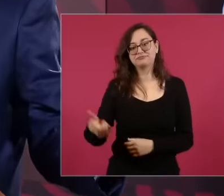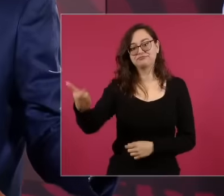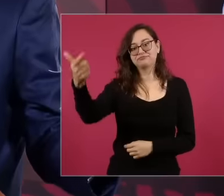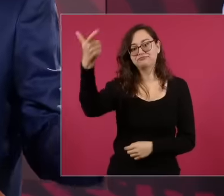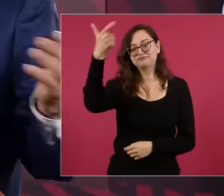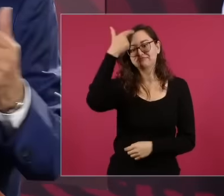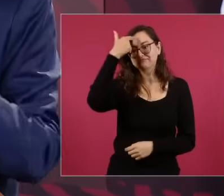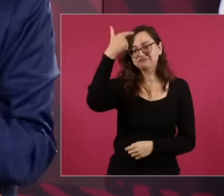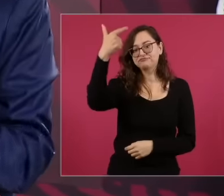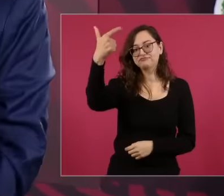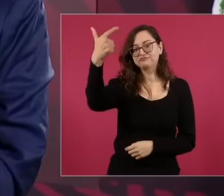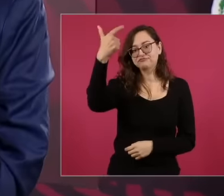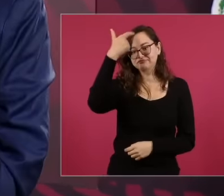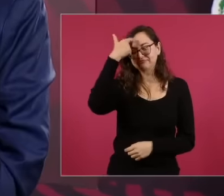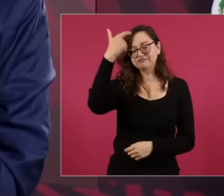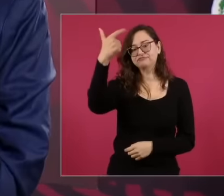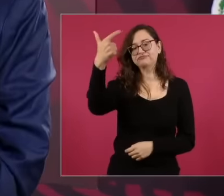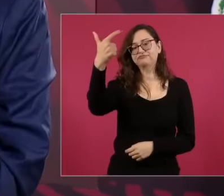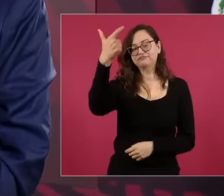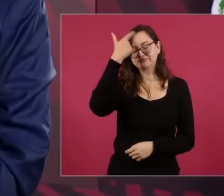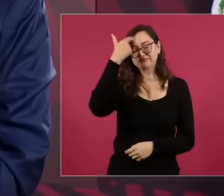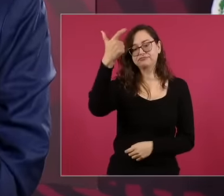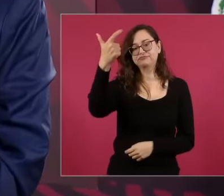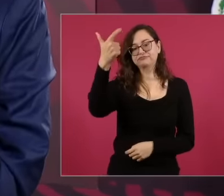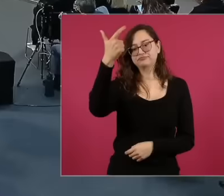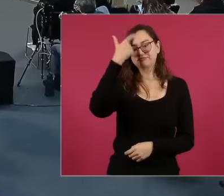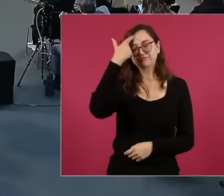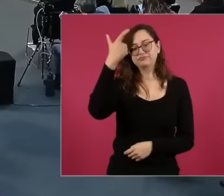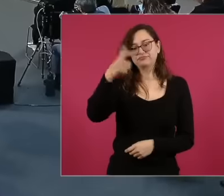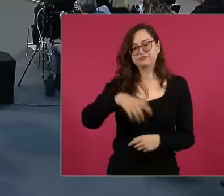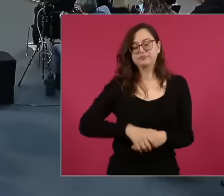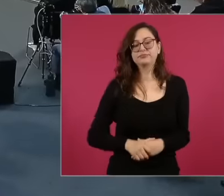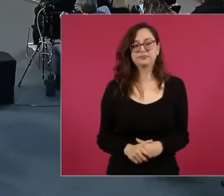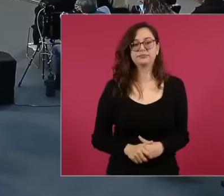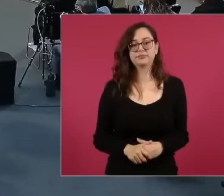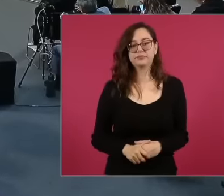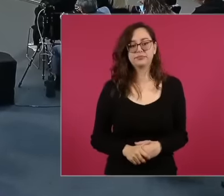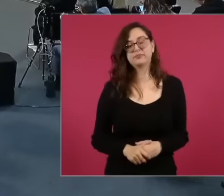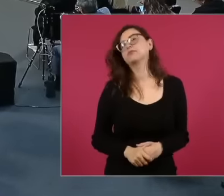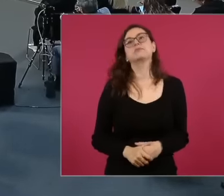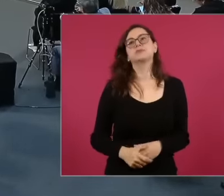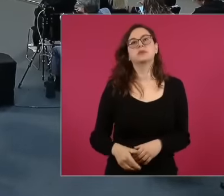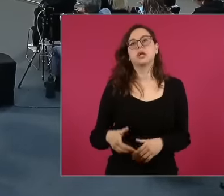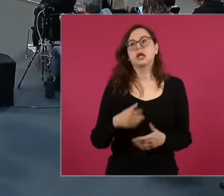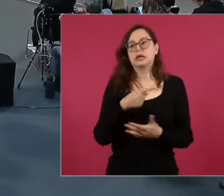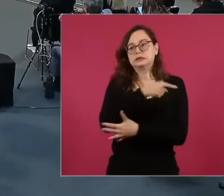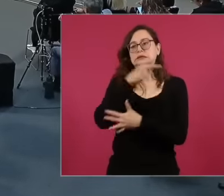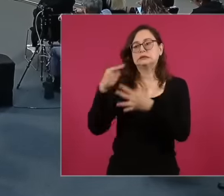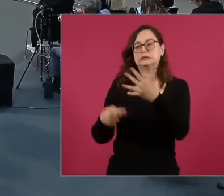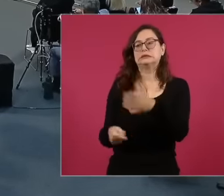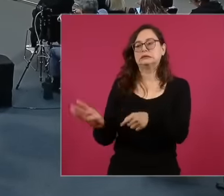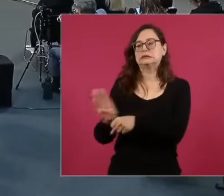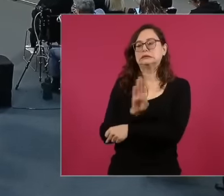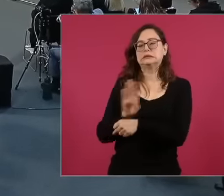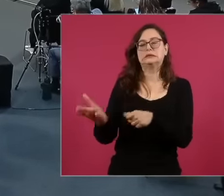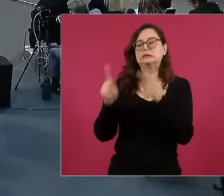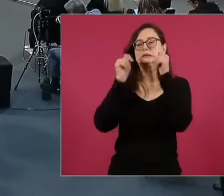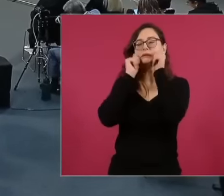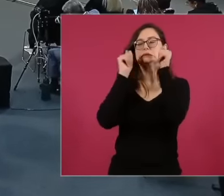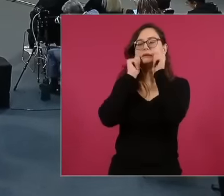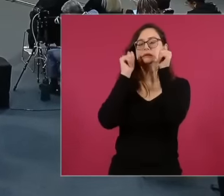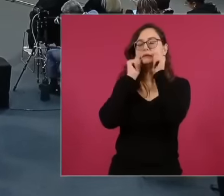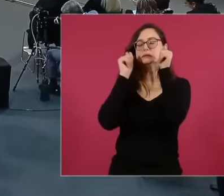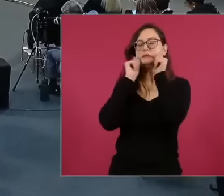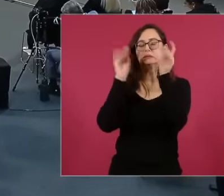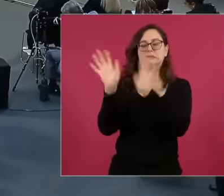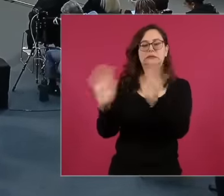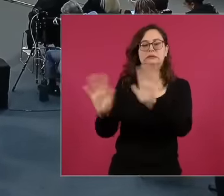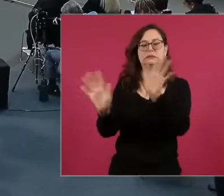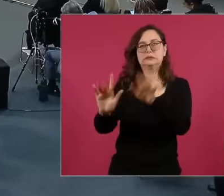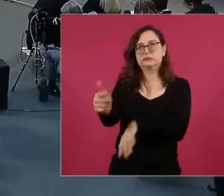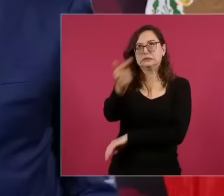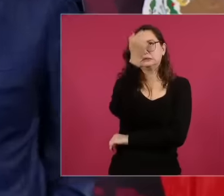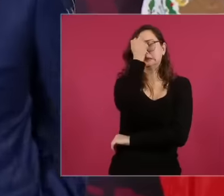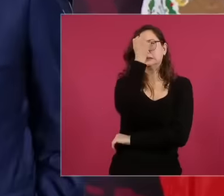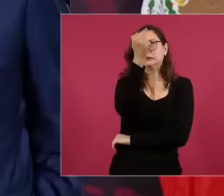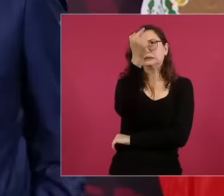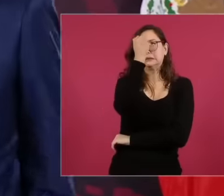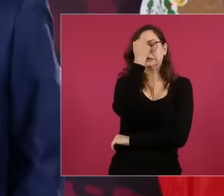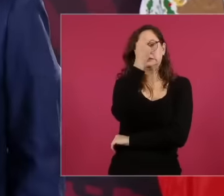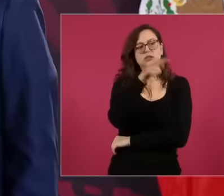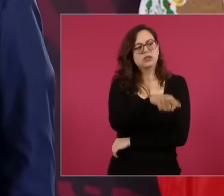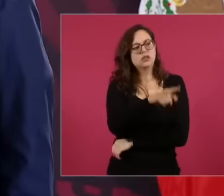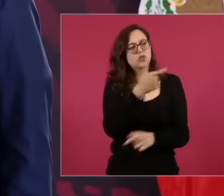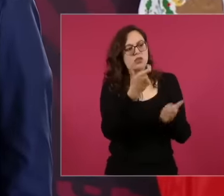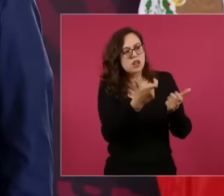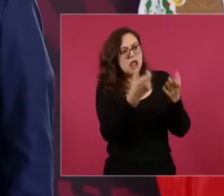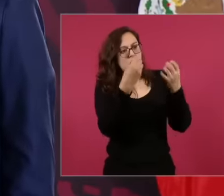issue Because of the ideological load because if you ask them And how did